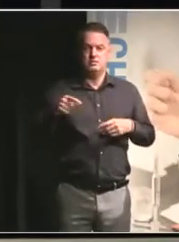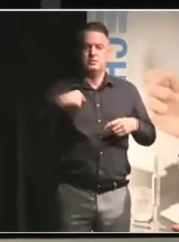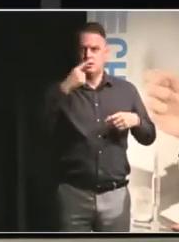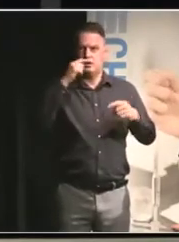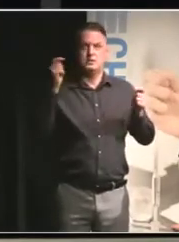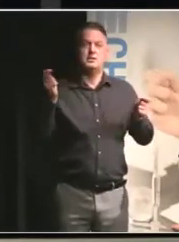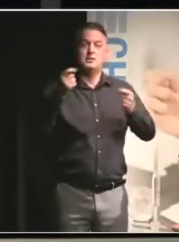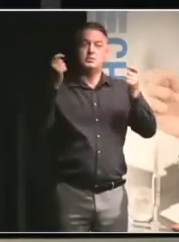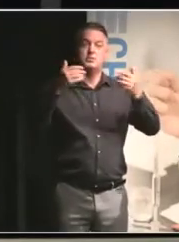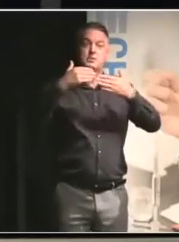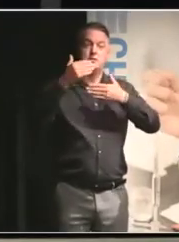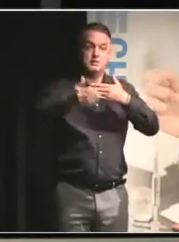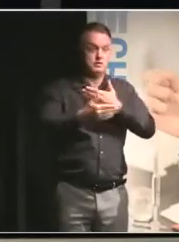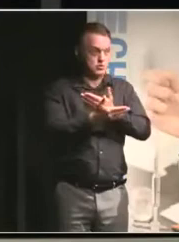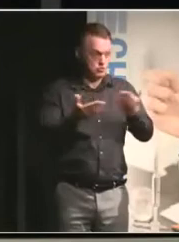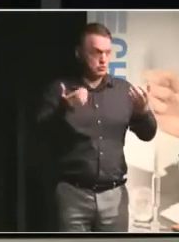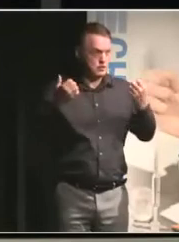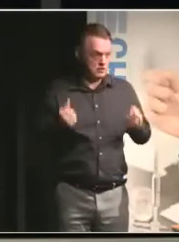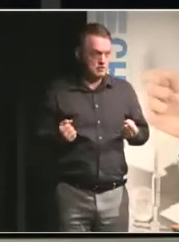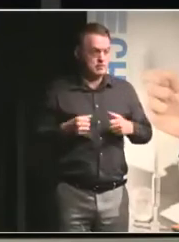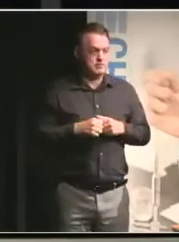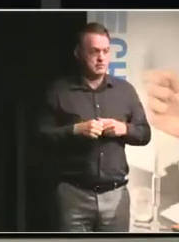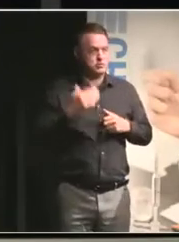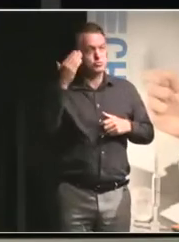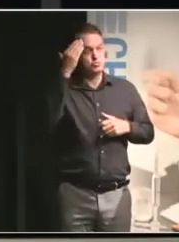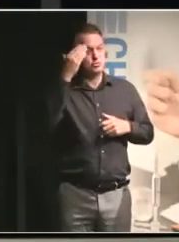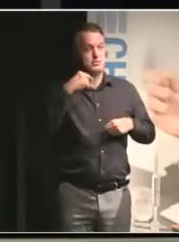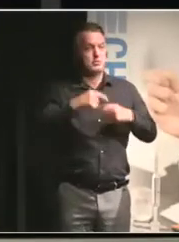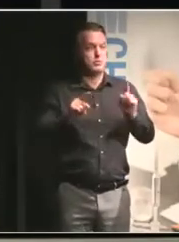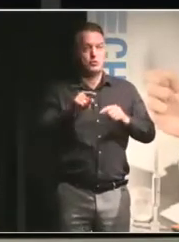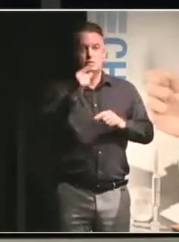advances that you guys have done and just dream about the things that you can do in the future.